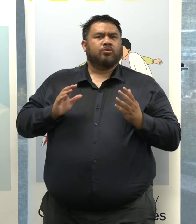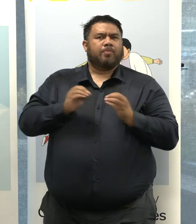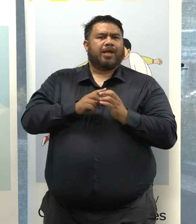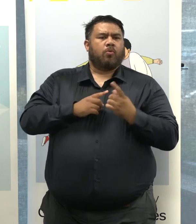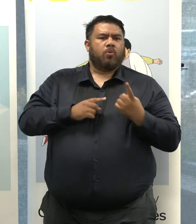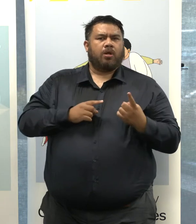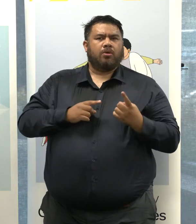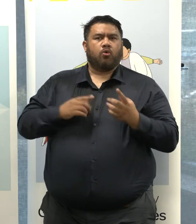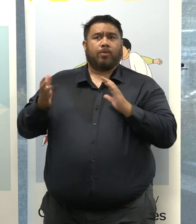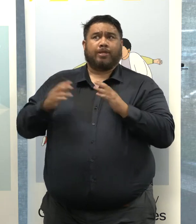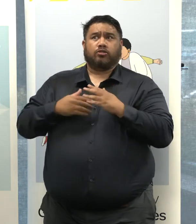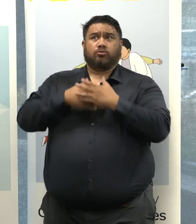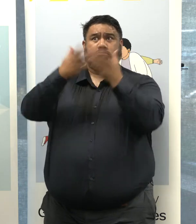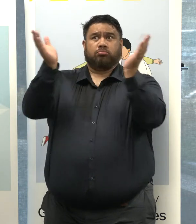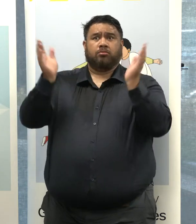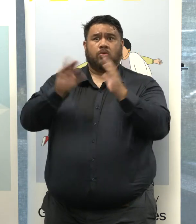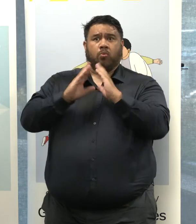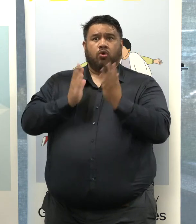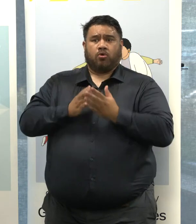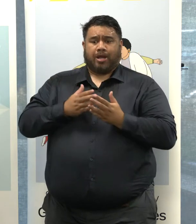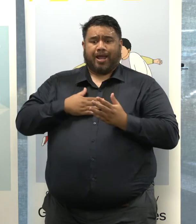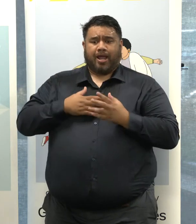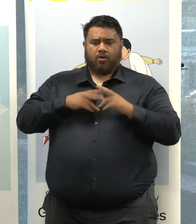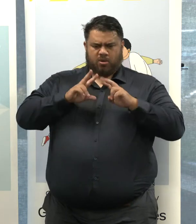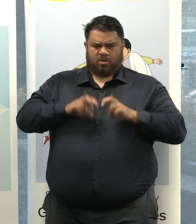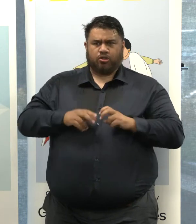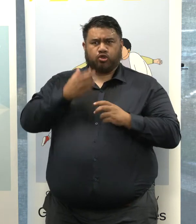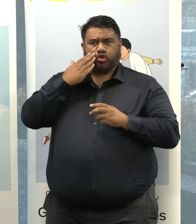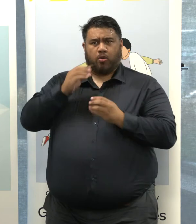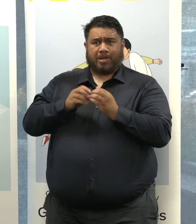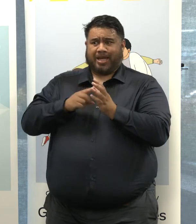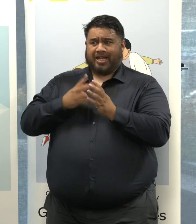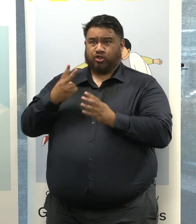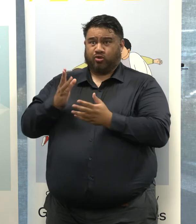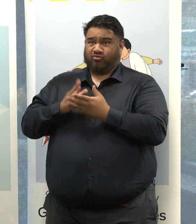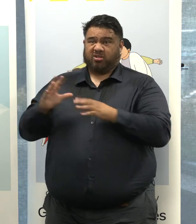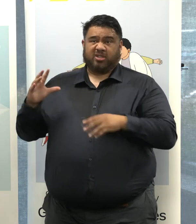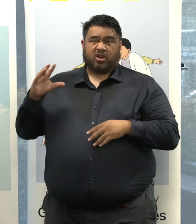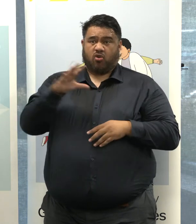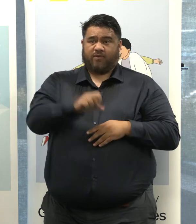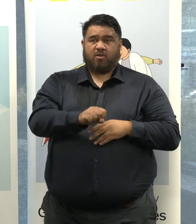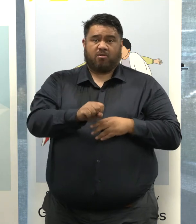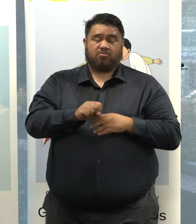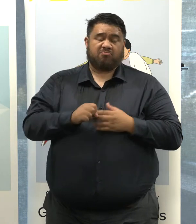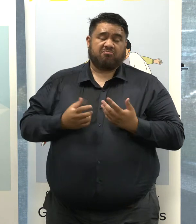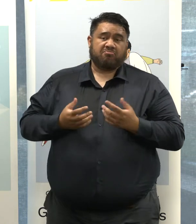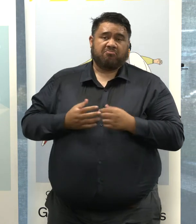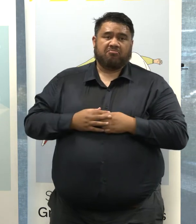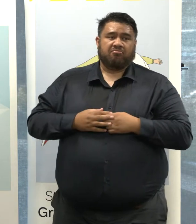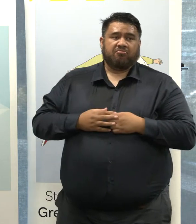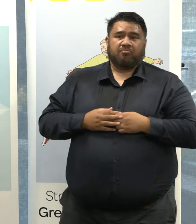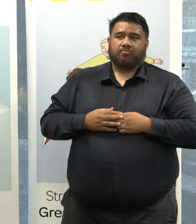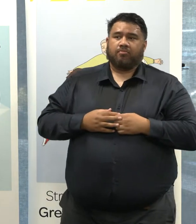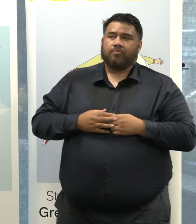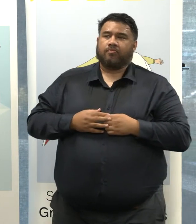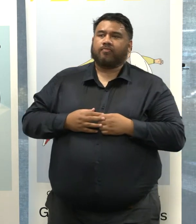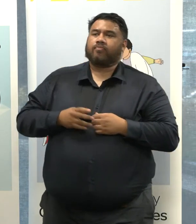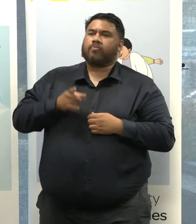slight transmission at Benton's over be a one as we have seen